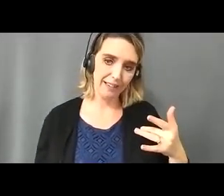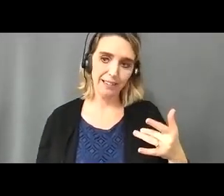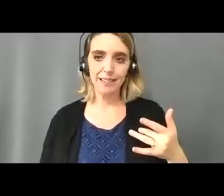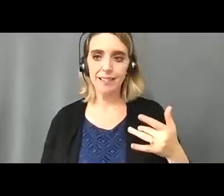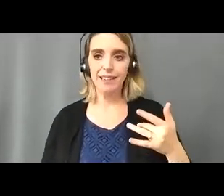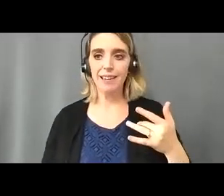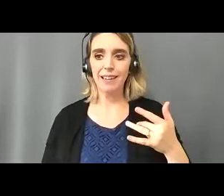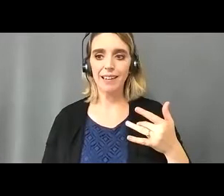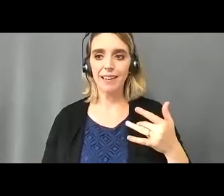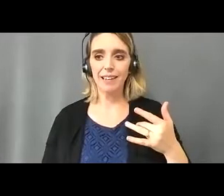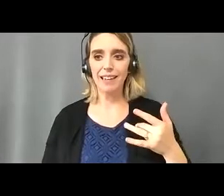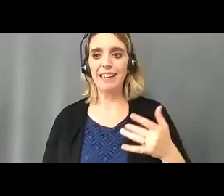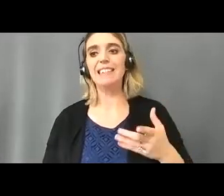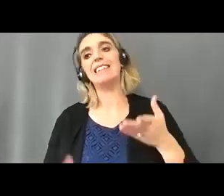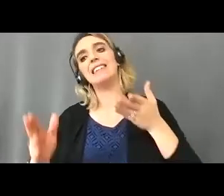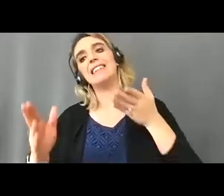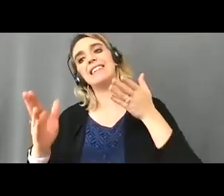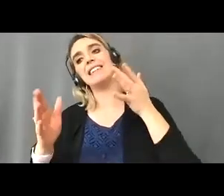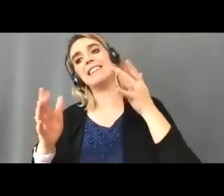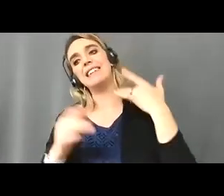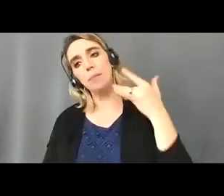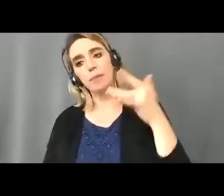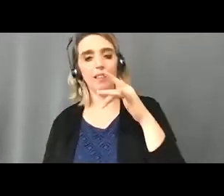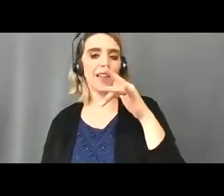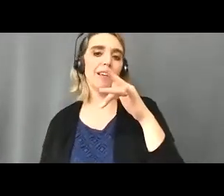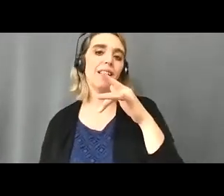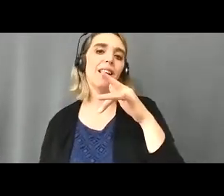are around psychosis, psychotic disorders, schizophrenia,